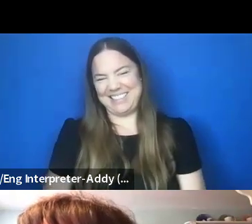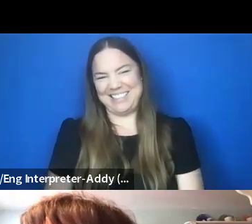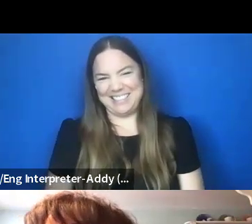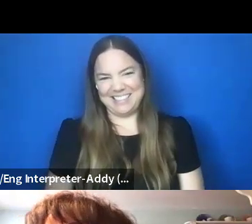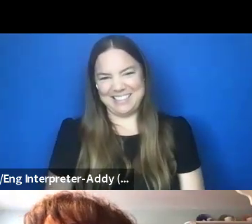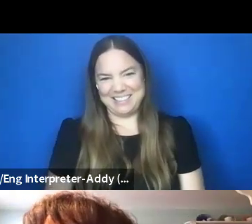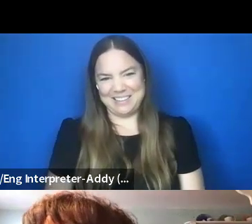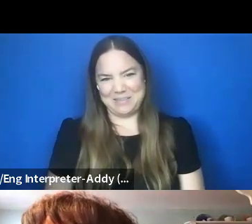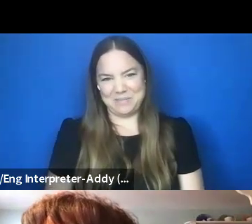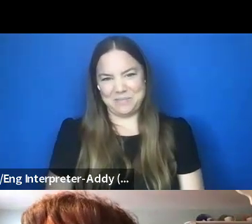Don Dew: Now, if there's